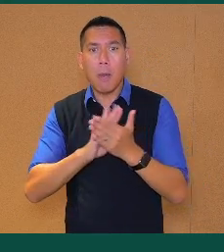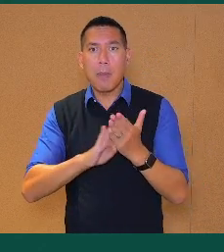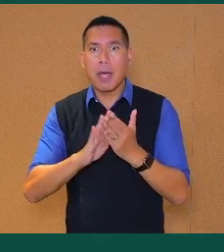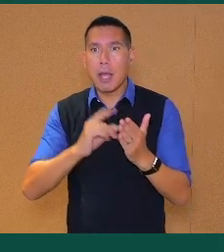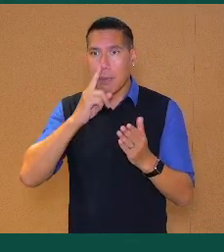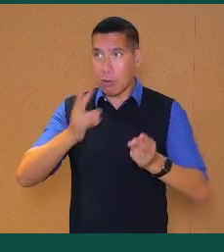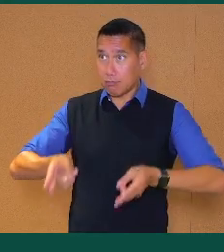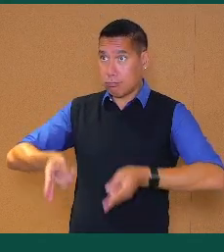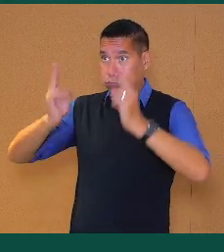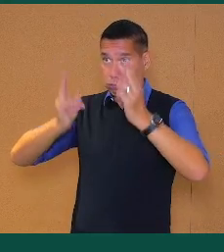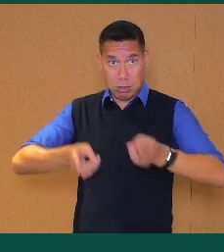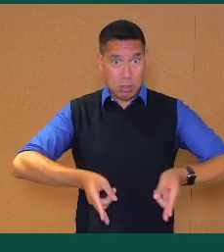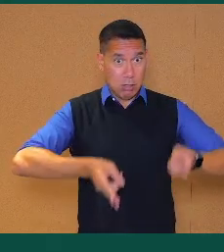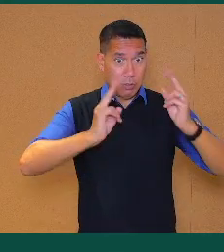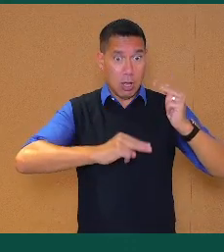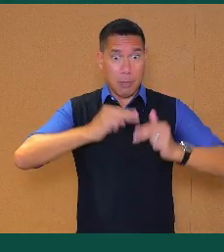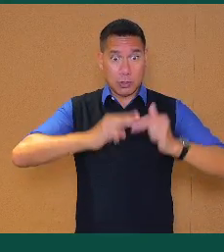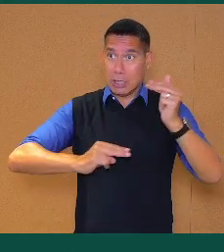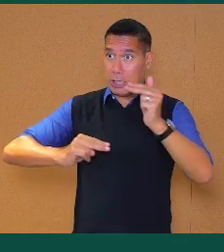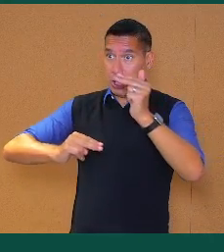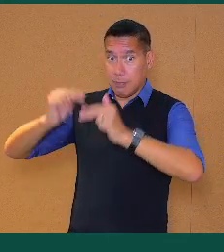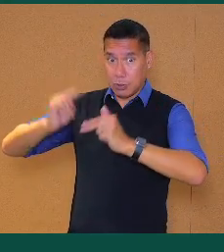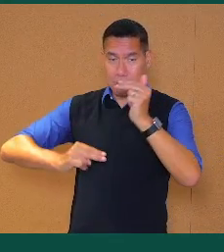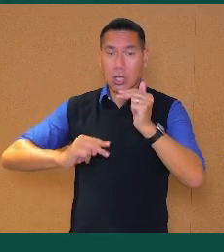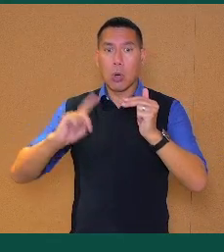and empowered residents in the local high-rise housing estates